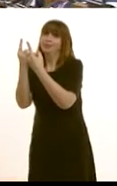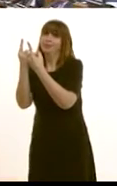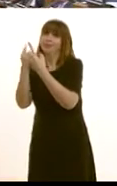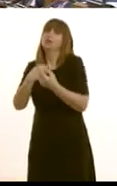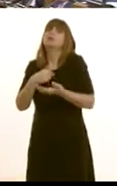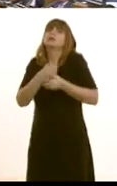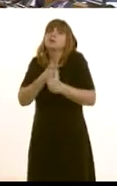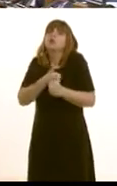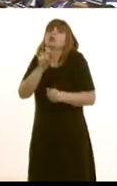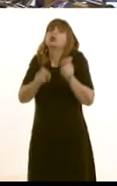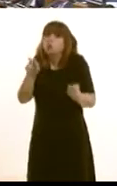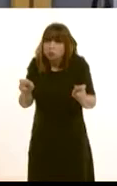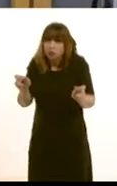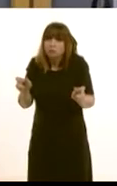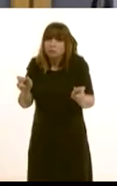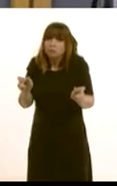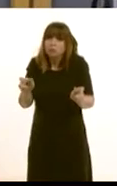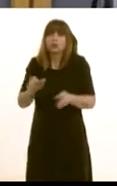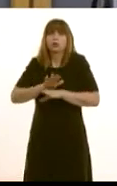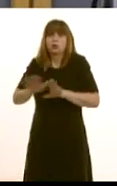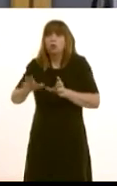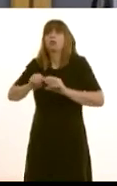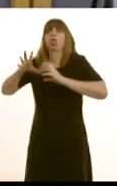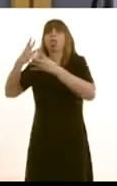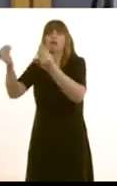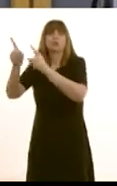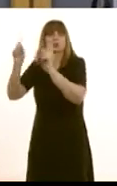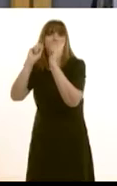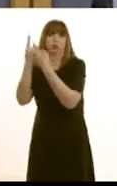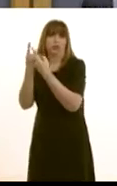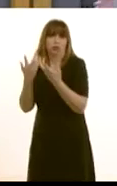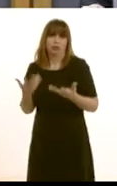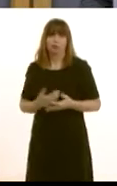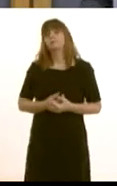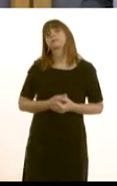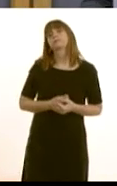Y Llywydd / The Presiding Officer: Thank you. We now move to the leader of the Welsh Liberal